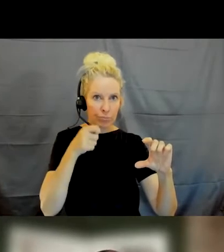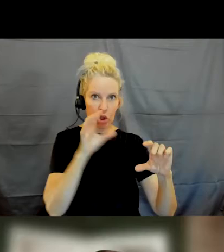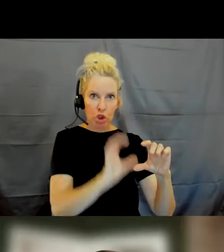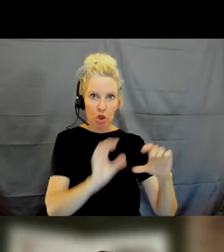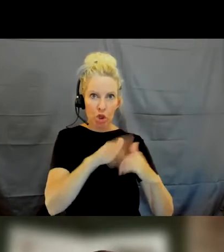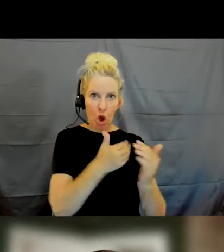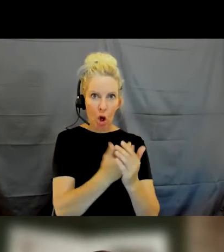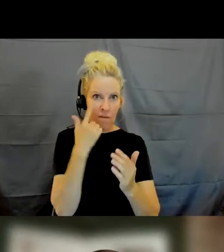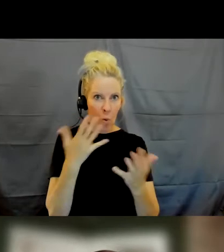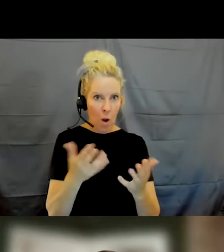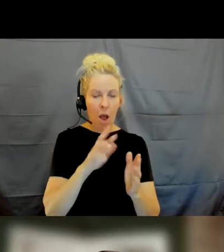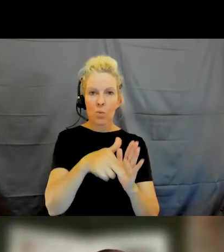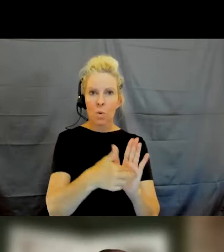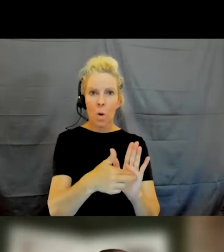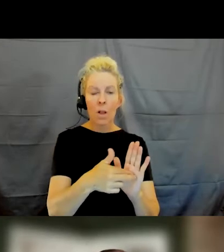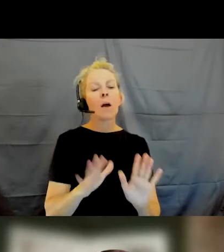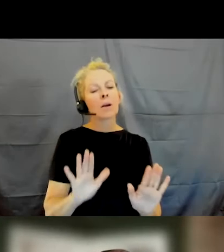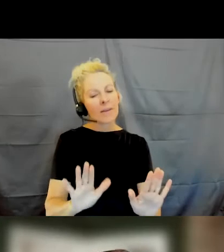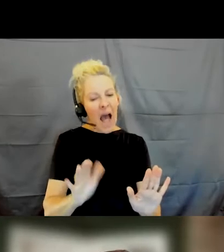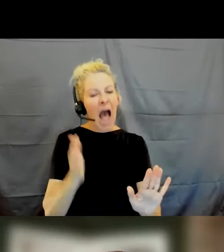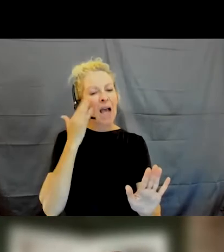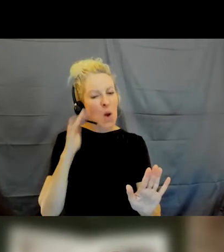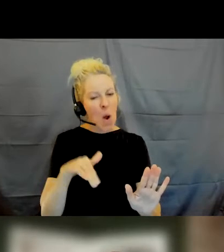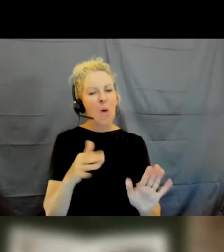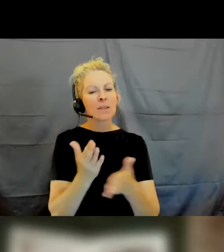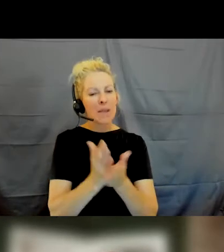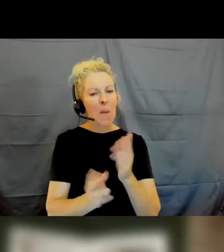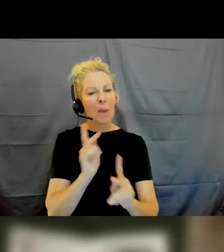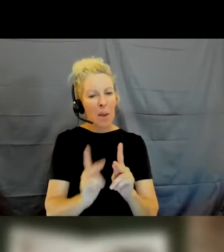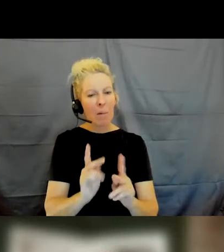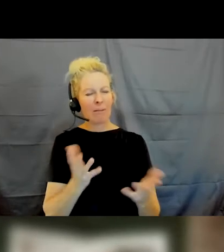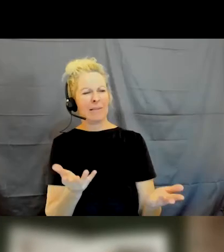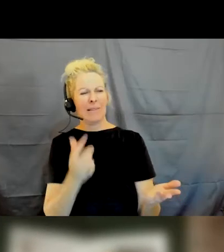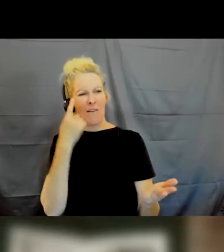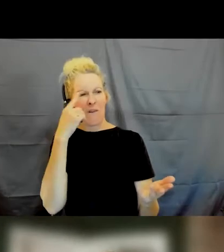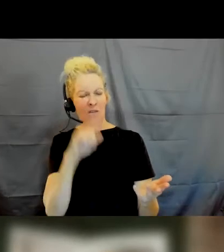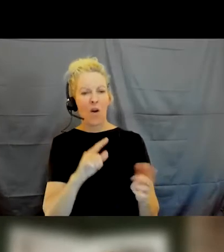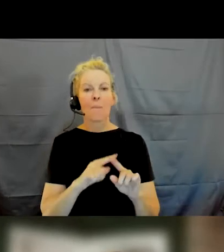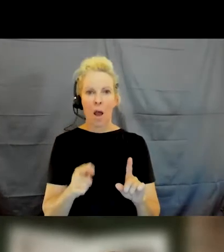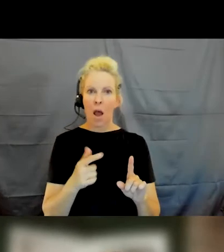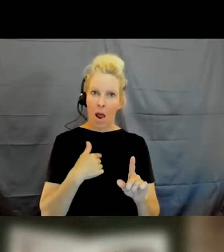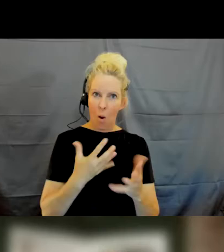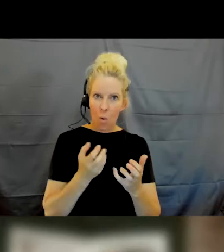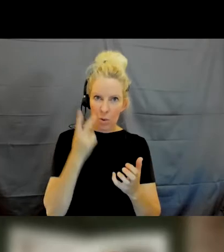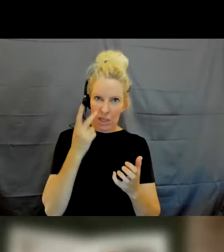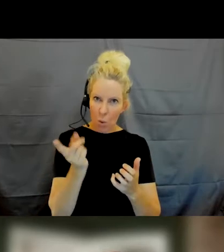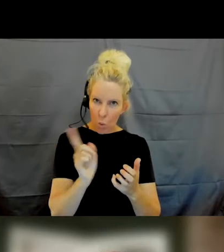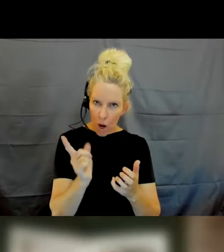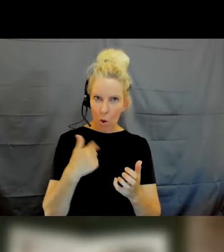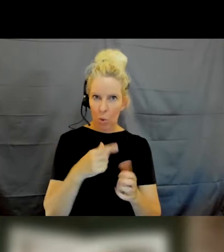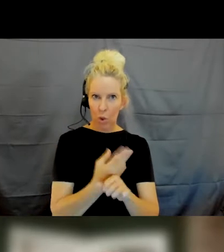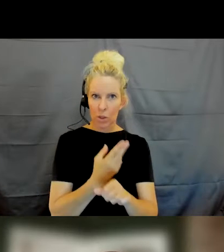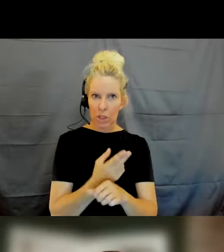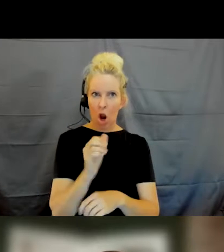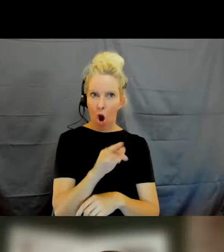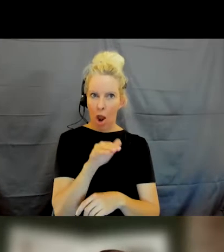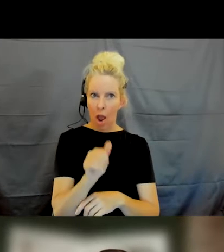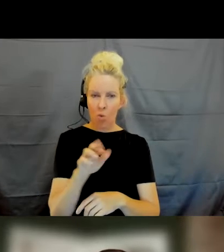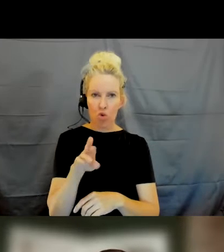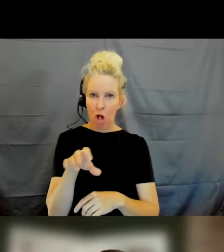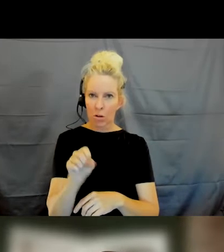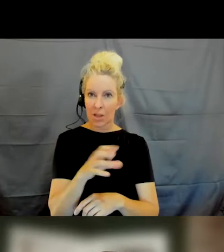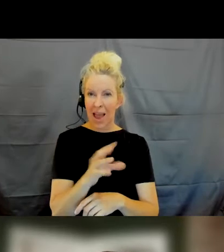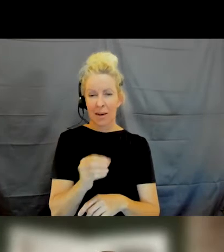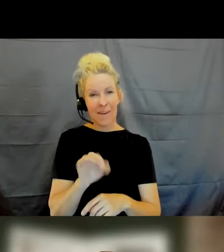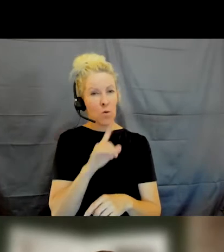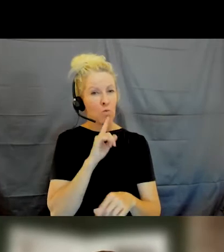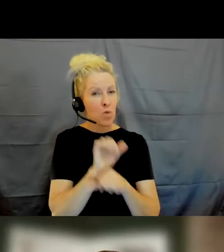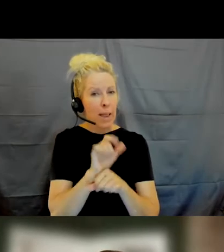little aggressive but I do this because I want to see where they are using the aria roles. I have a